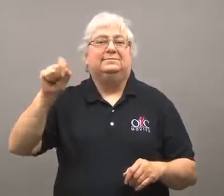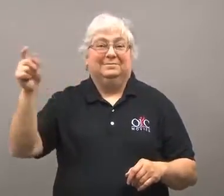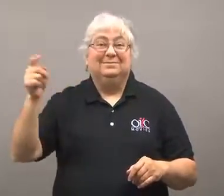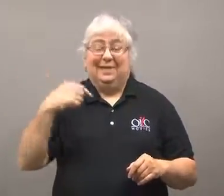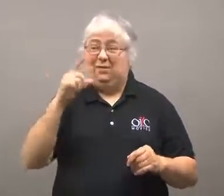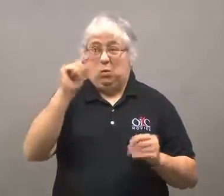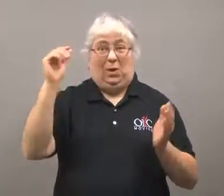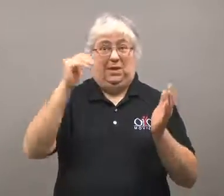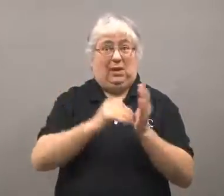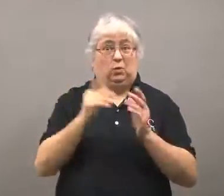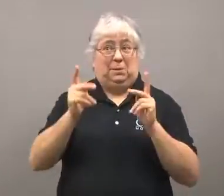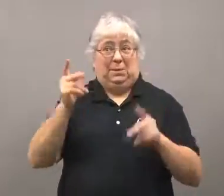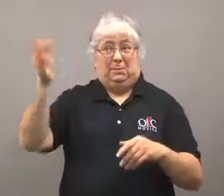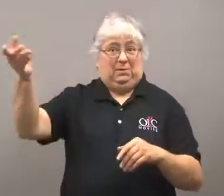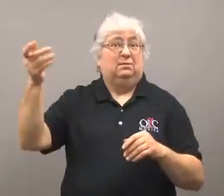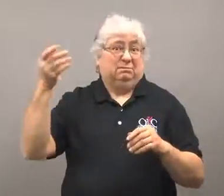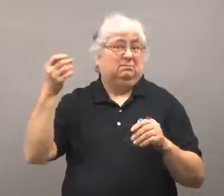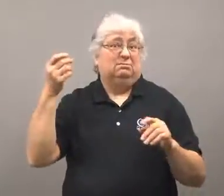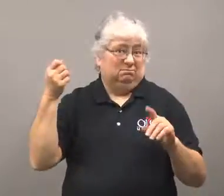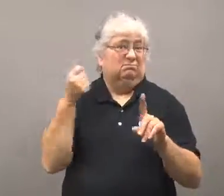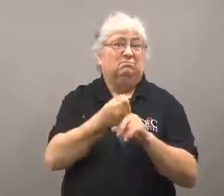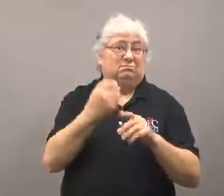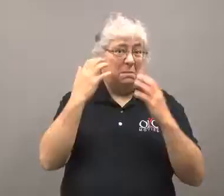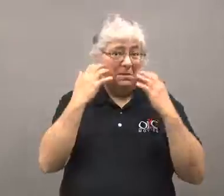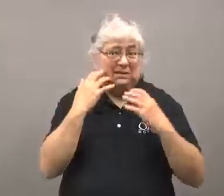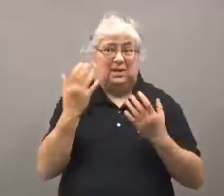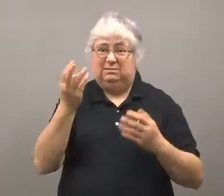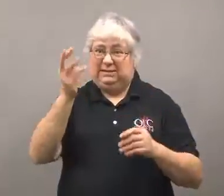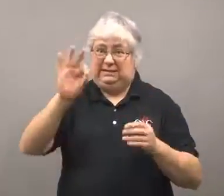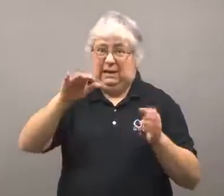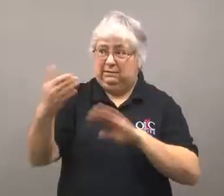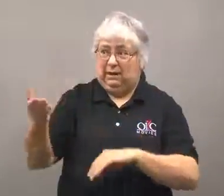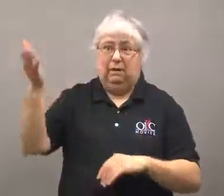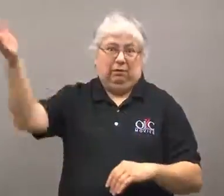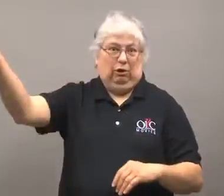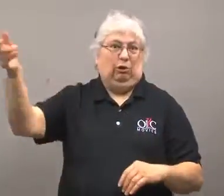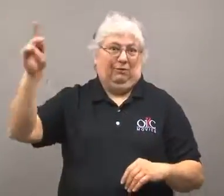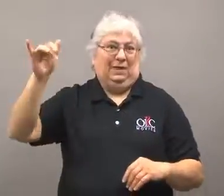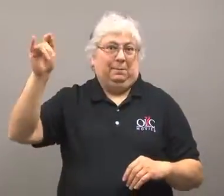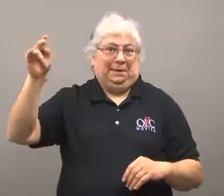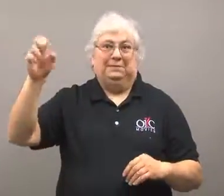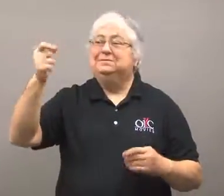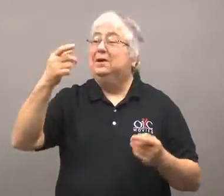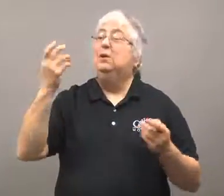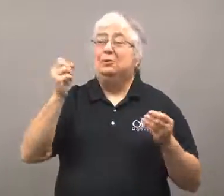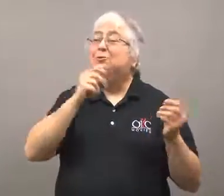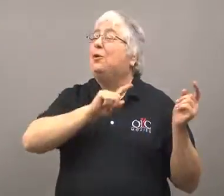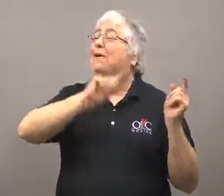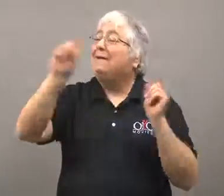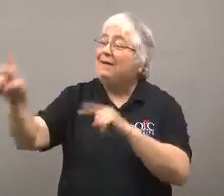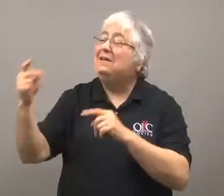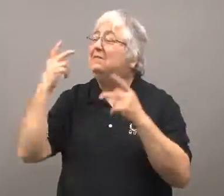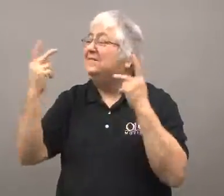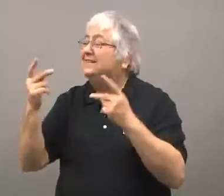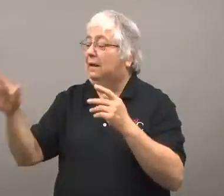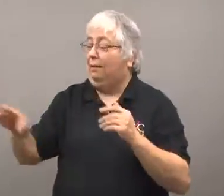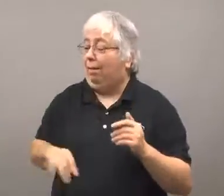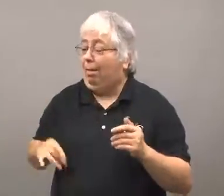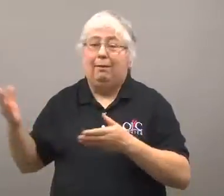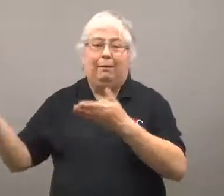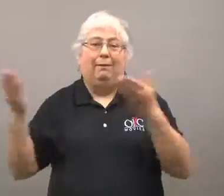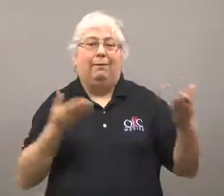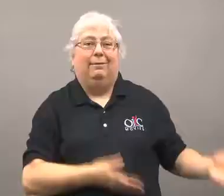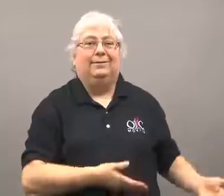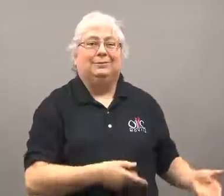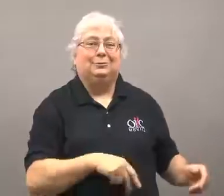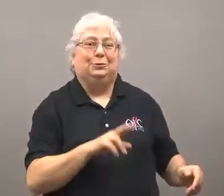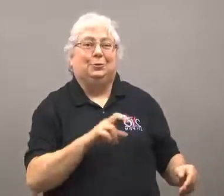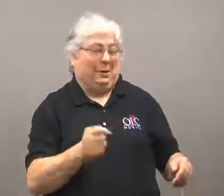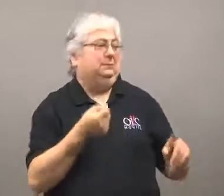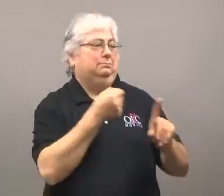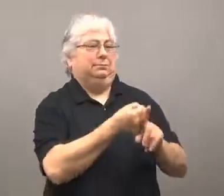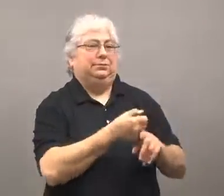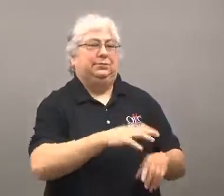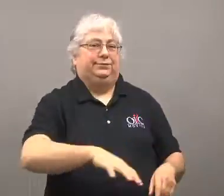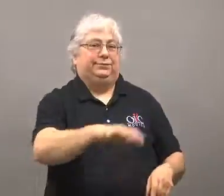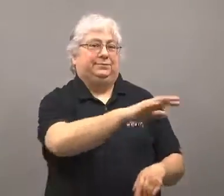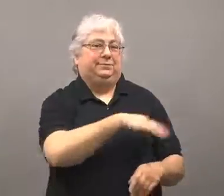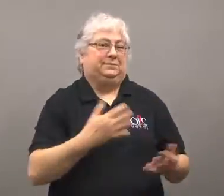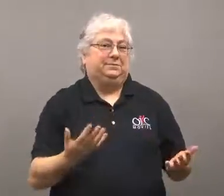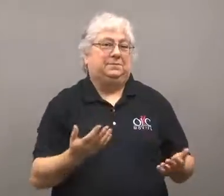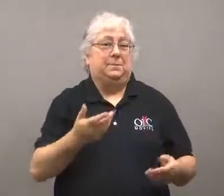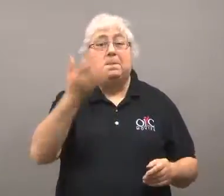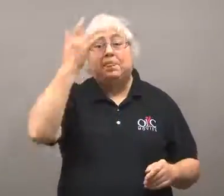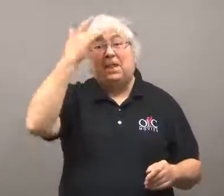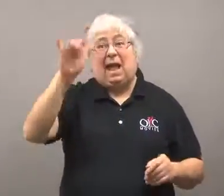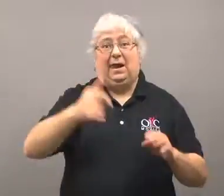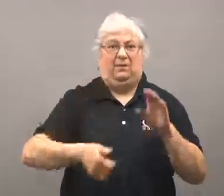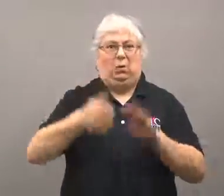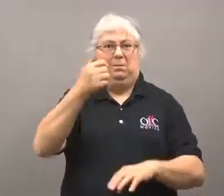There have been 20,000 cases and 69 deaths there in the Philippines.